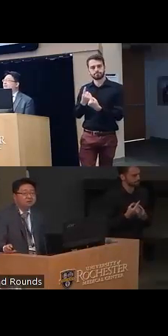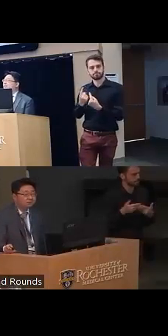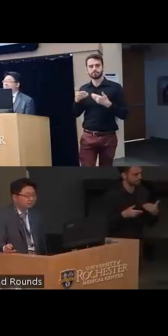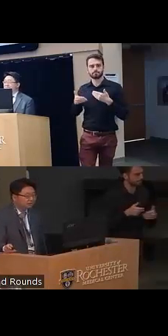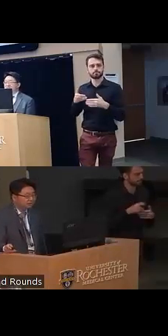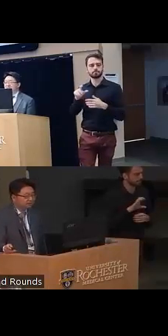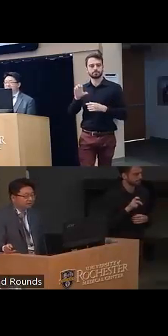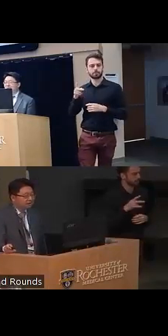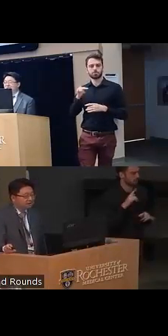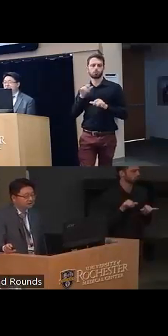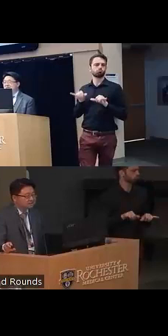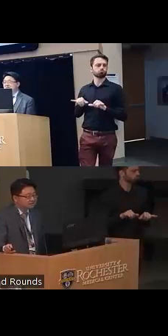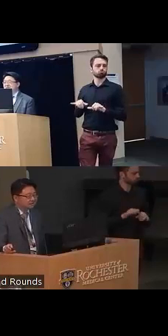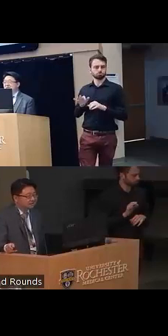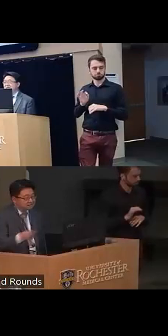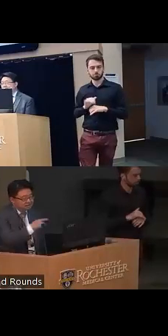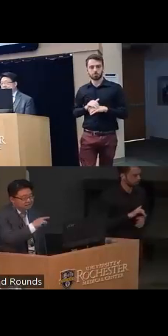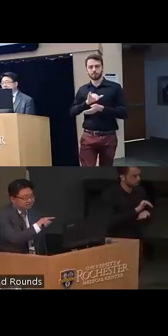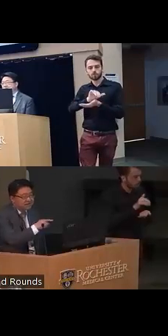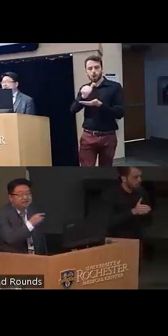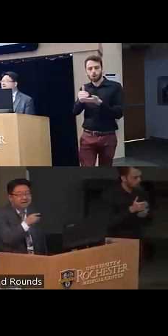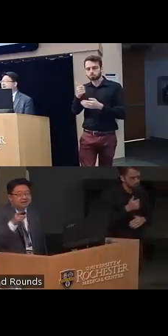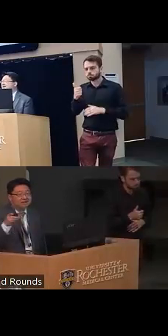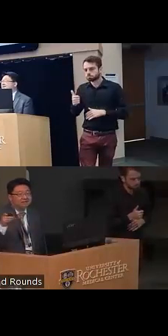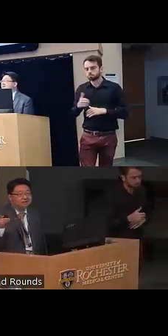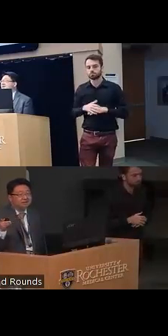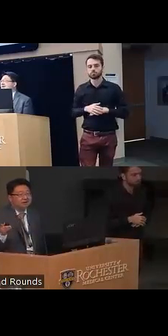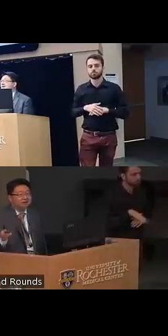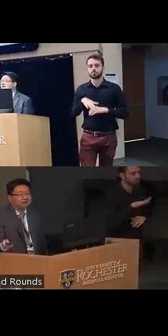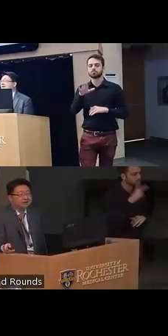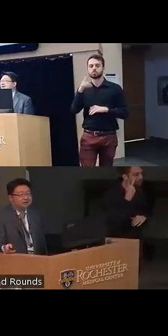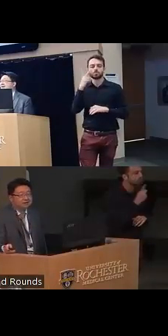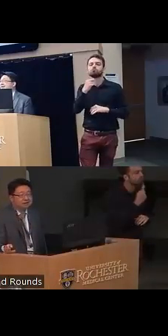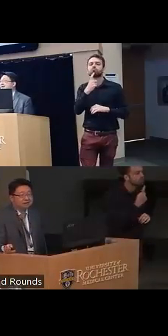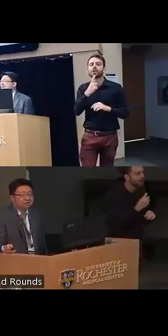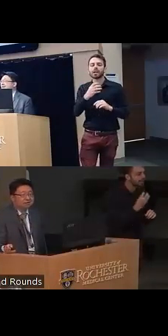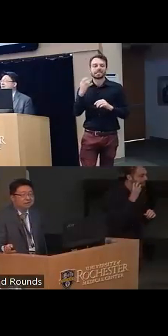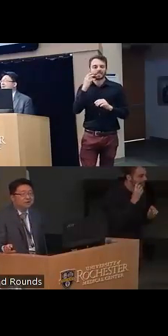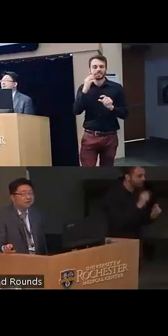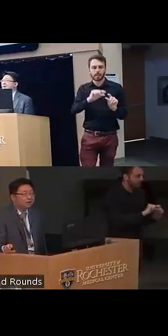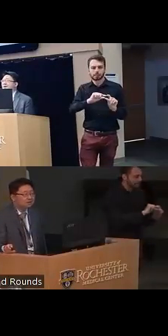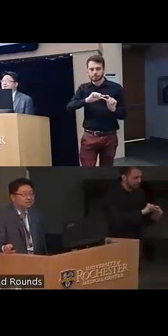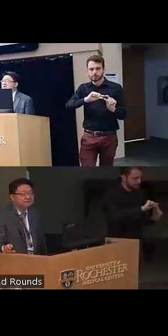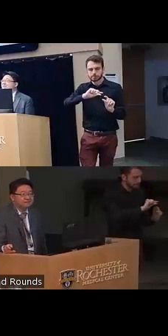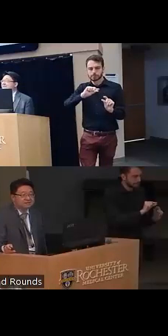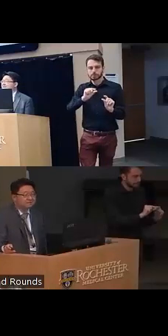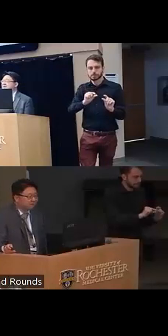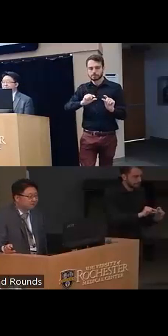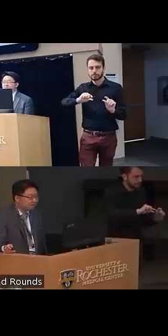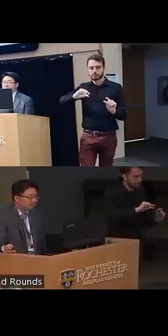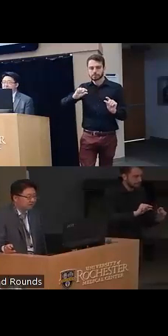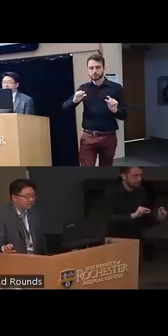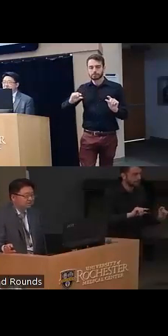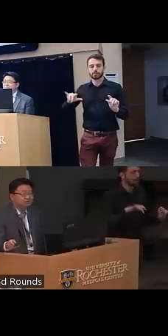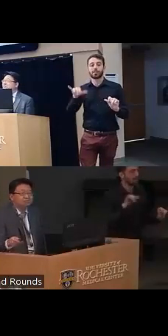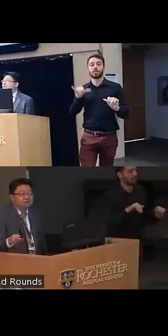volume now where does this you see that red line is the uh the overall CPAP visit volume and the